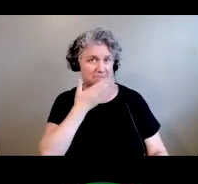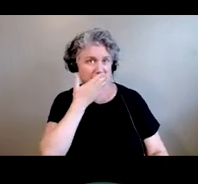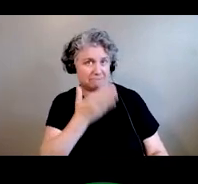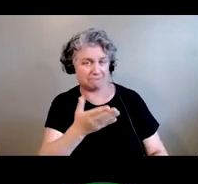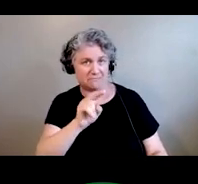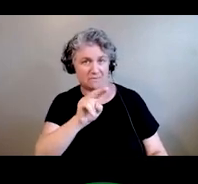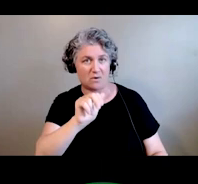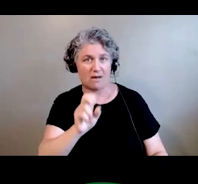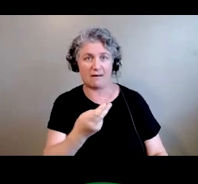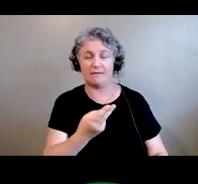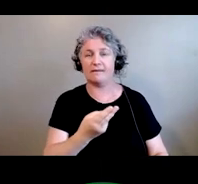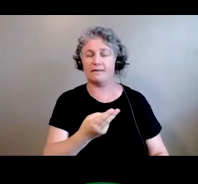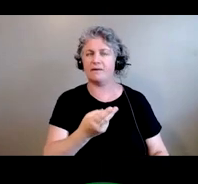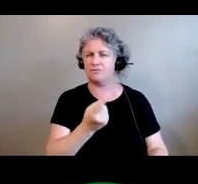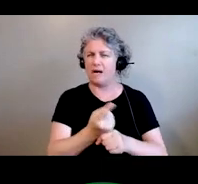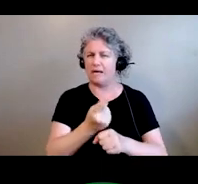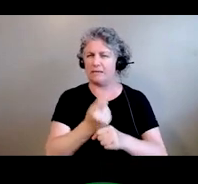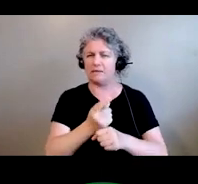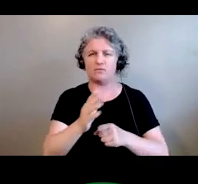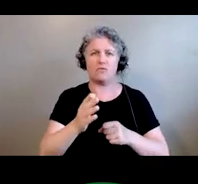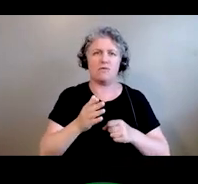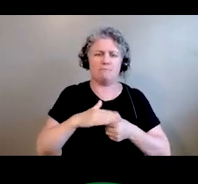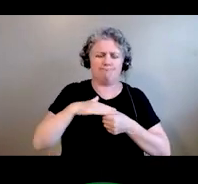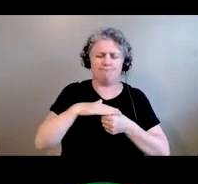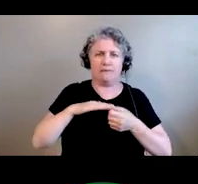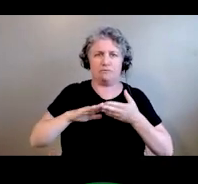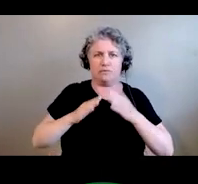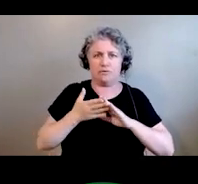I also have a comment from the audience here that I'd love to mention. Working with girl